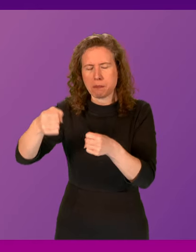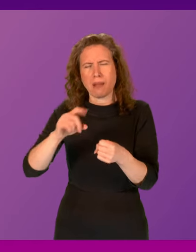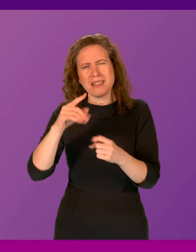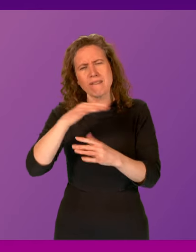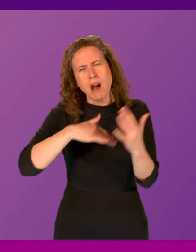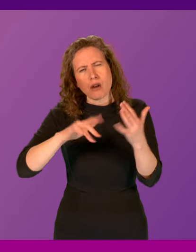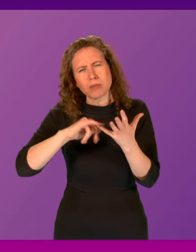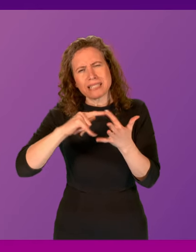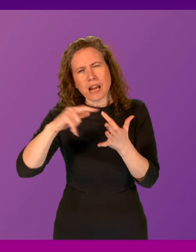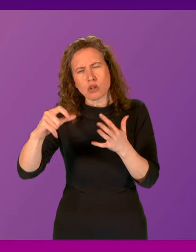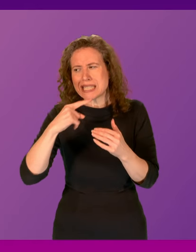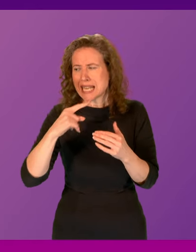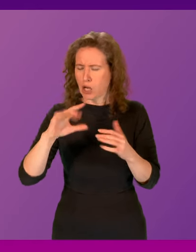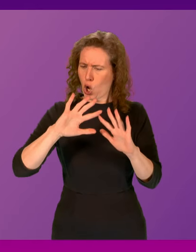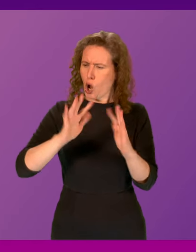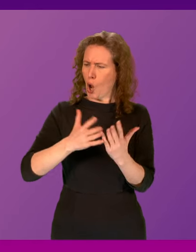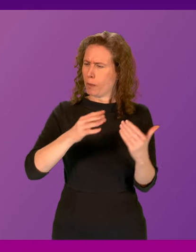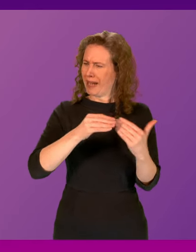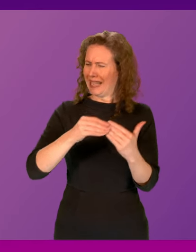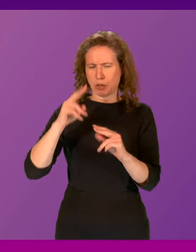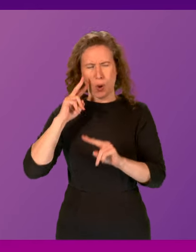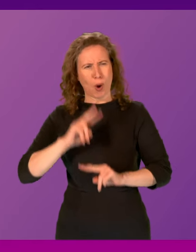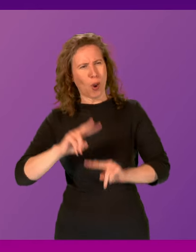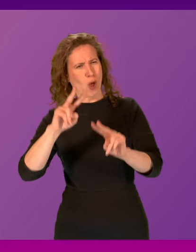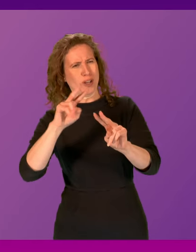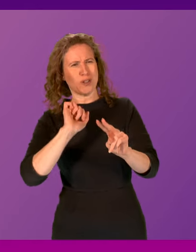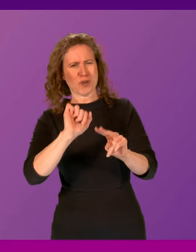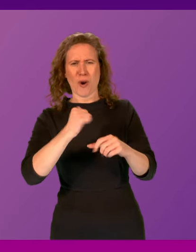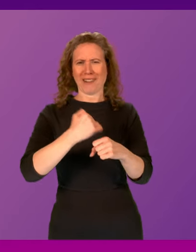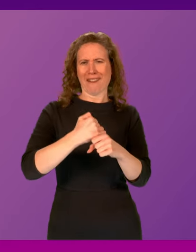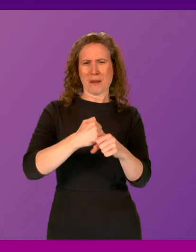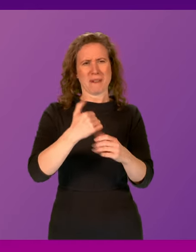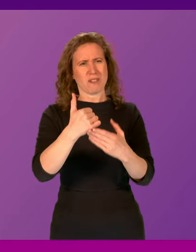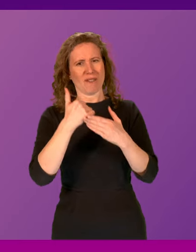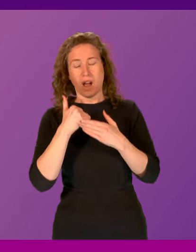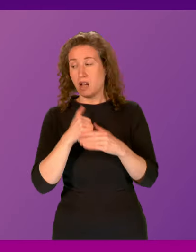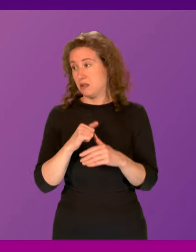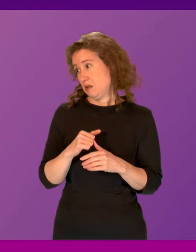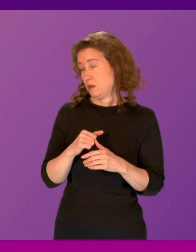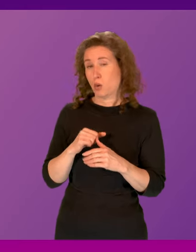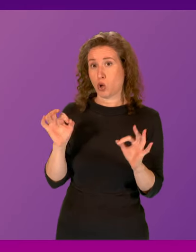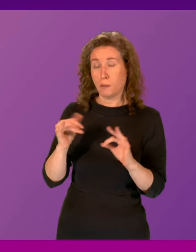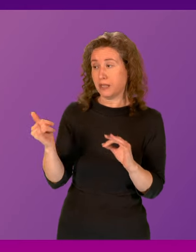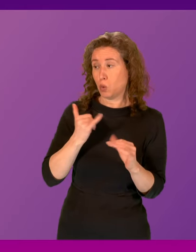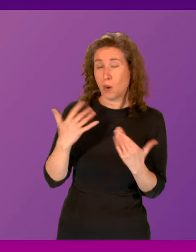global leaders were looking to her Government for advice—well, her phone is silent now.